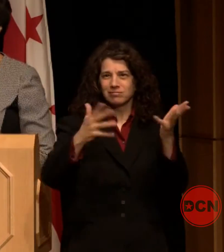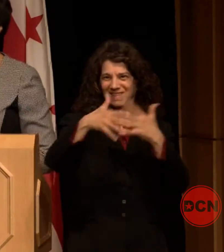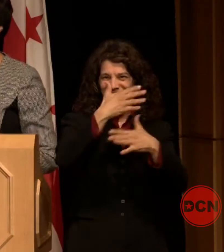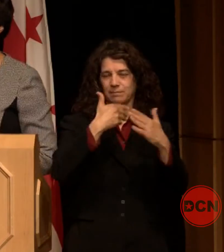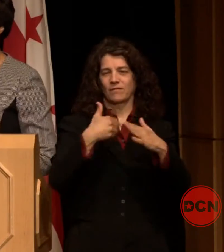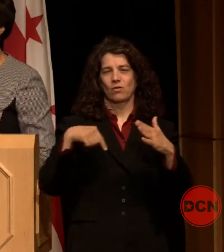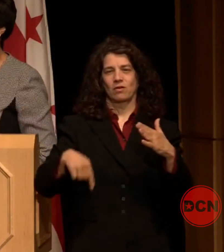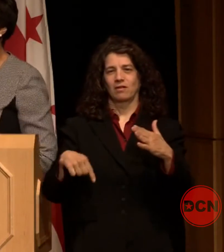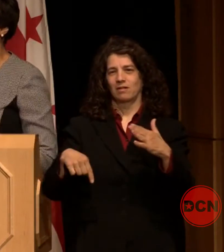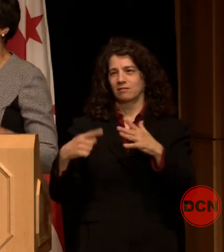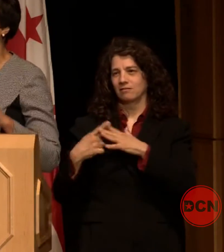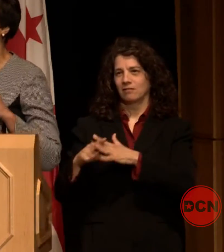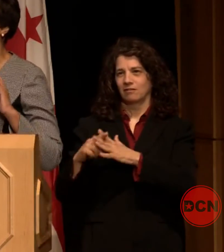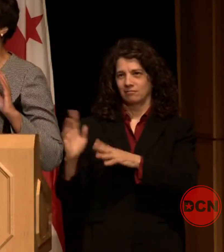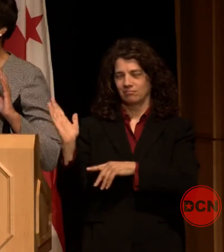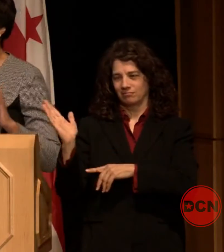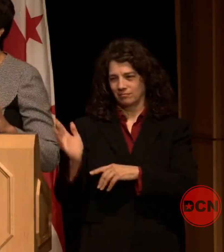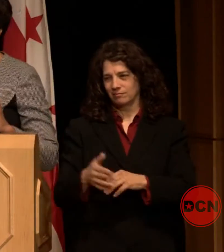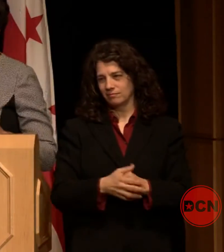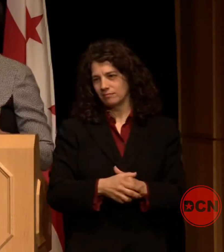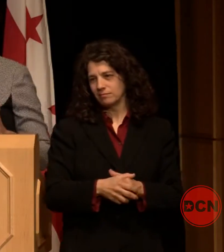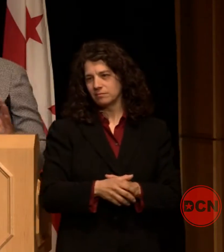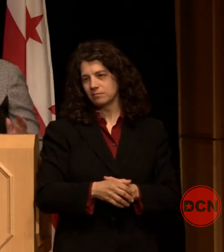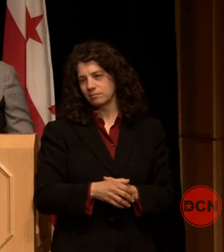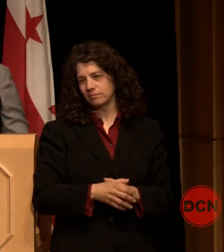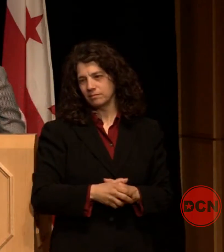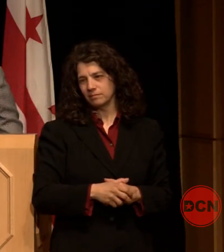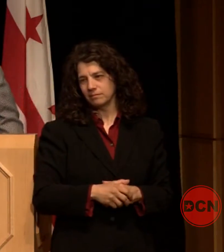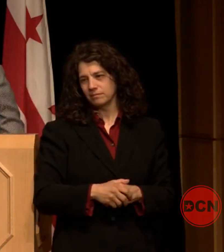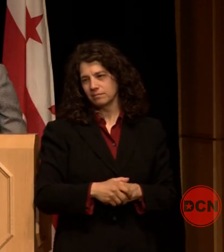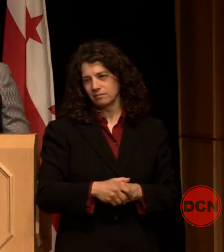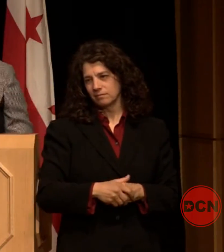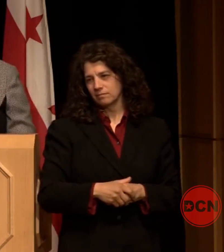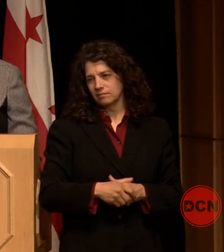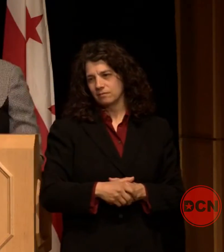MAKE SURE THAT WE ARE MOVING AS FAST AS WE CAN IN A PREDICTABLE